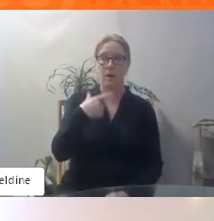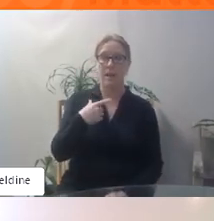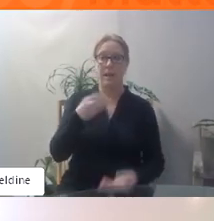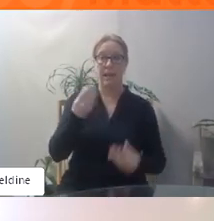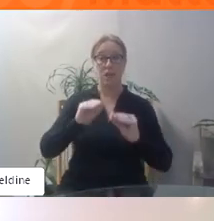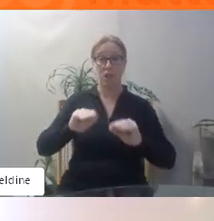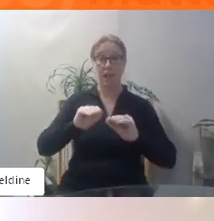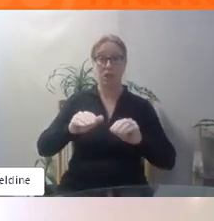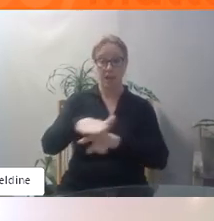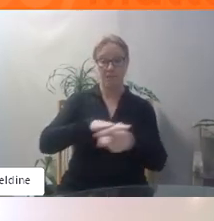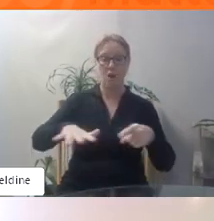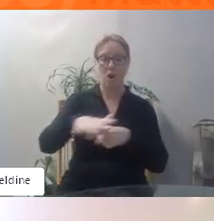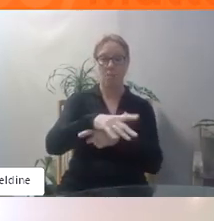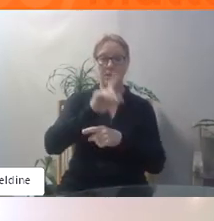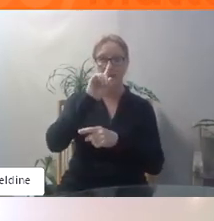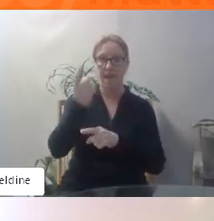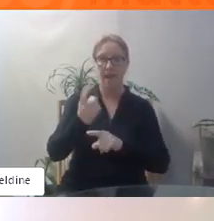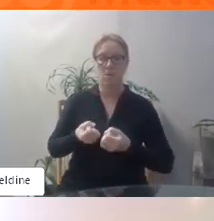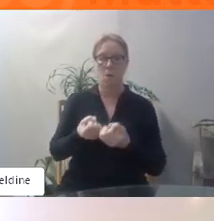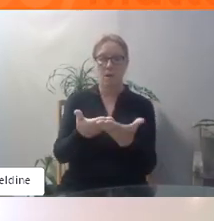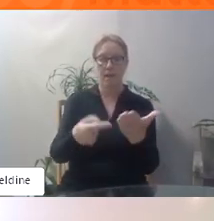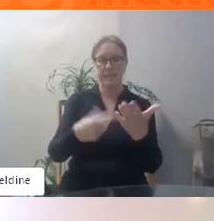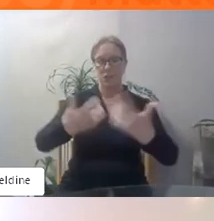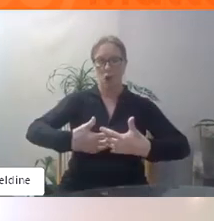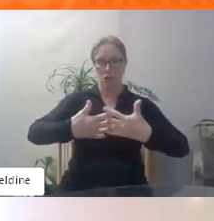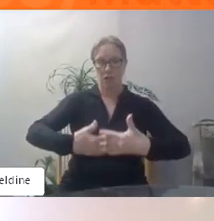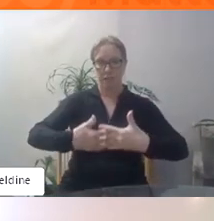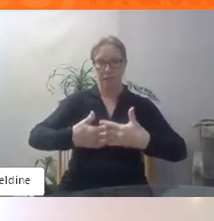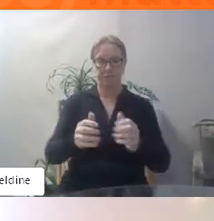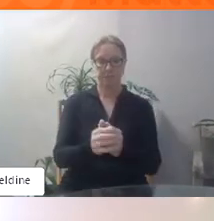where we can't offer this kind of technology. But having a synthetic